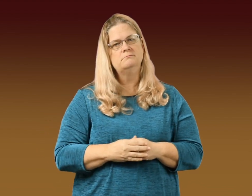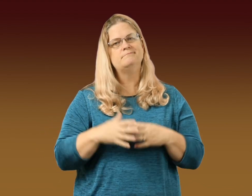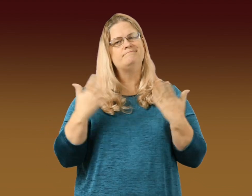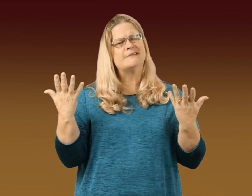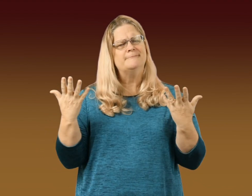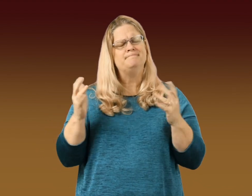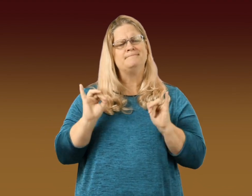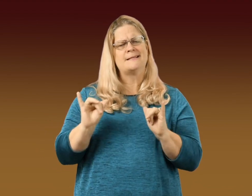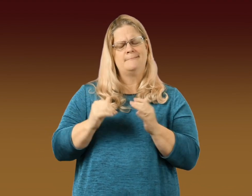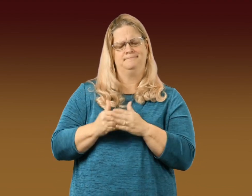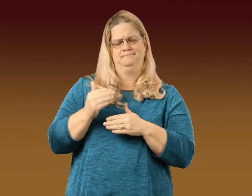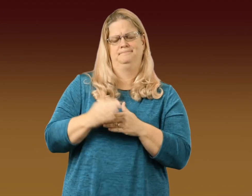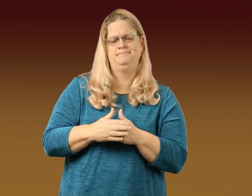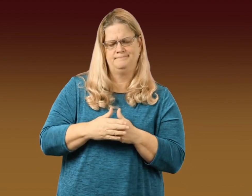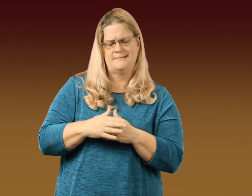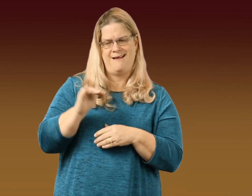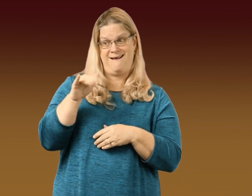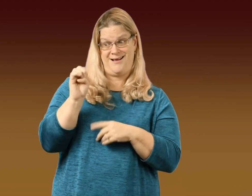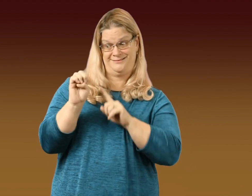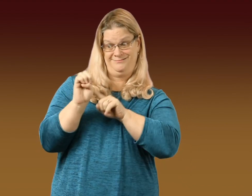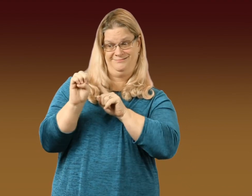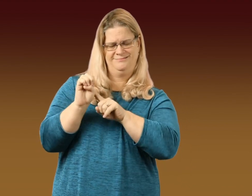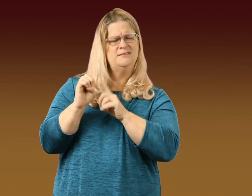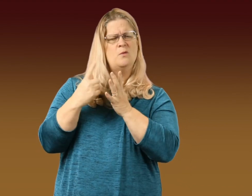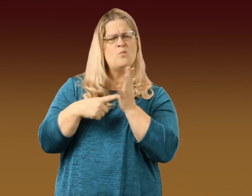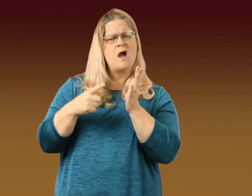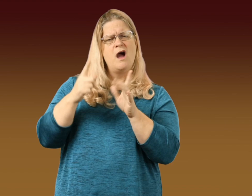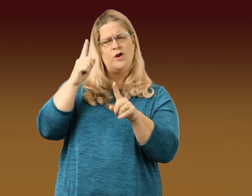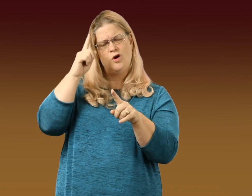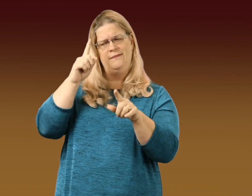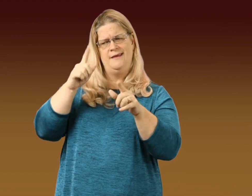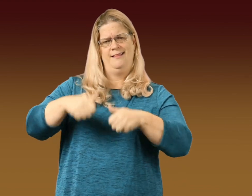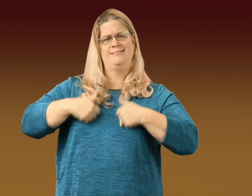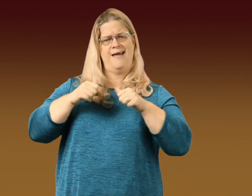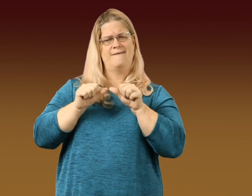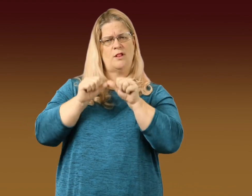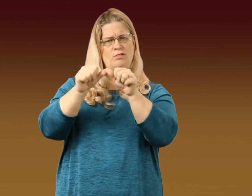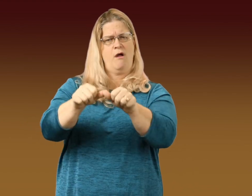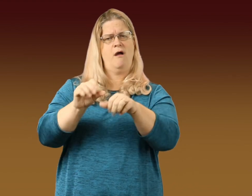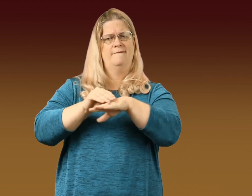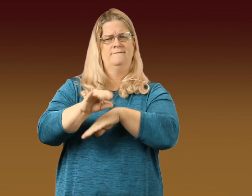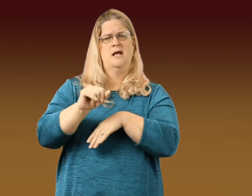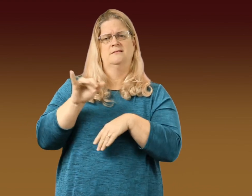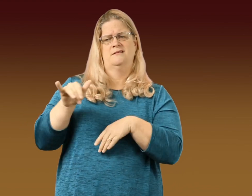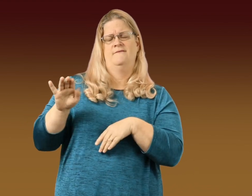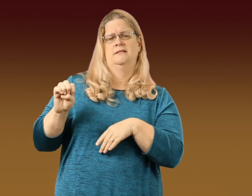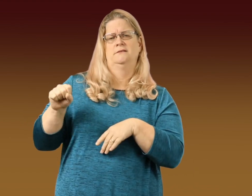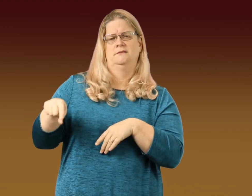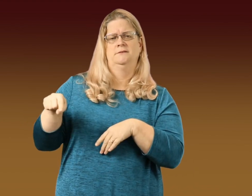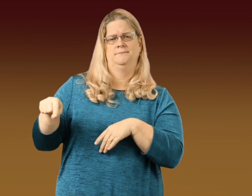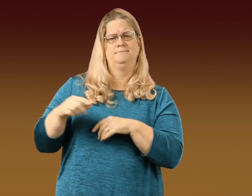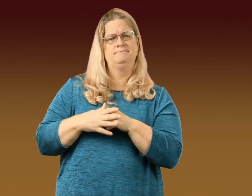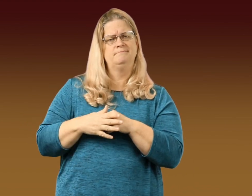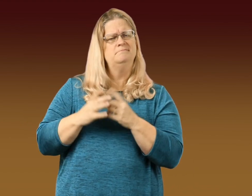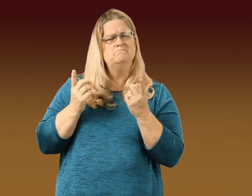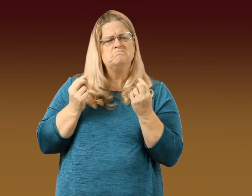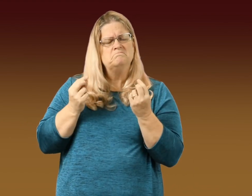So what are the lifelong effects of adverse childhood experiences?